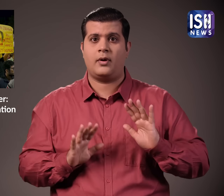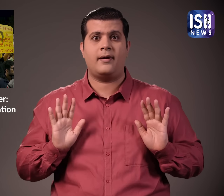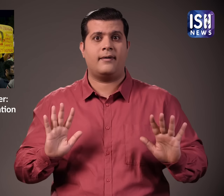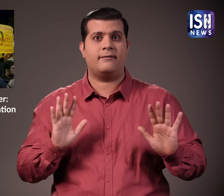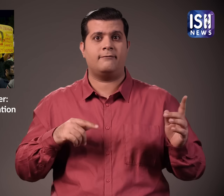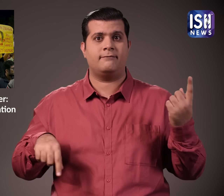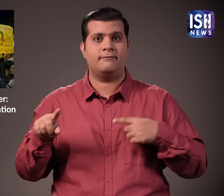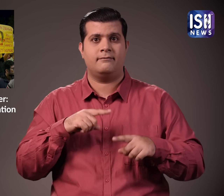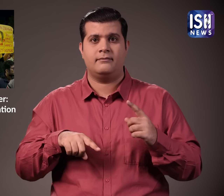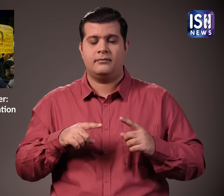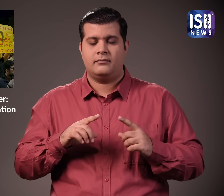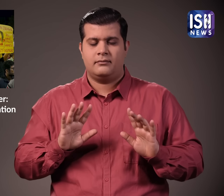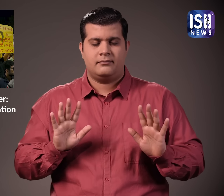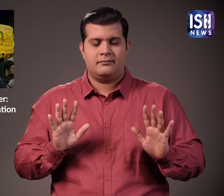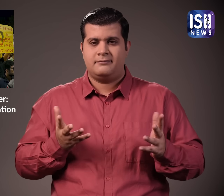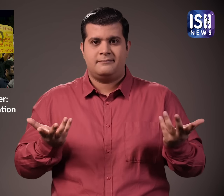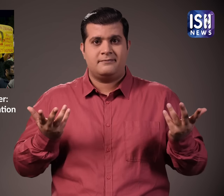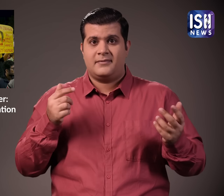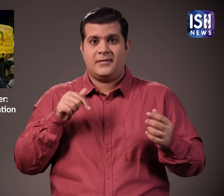have been made.